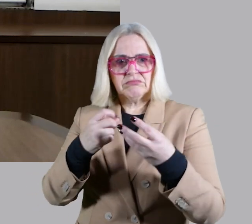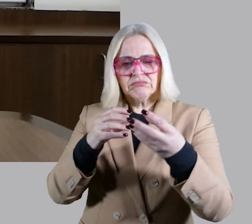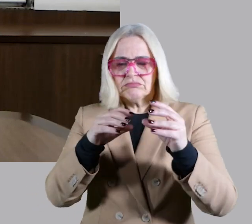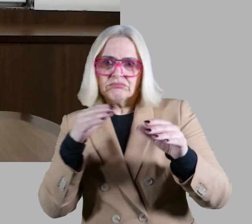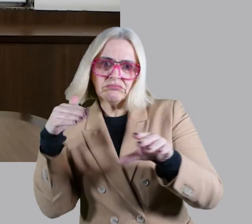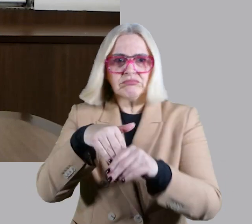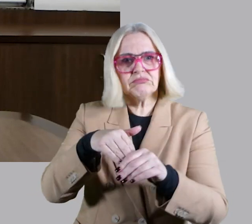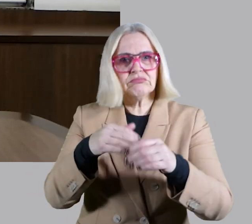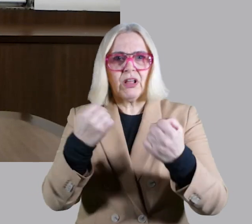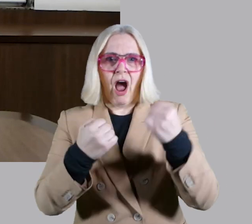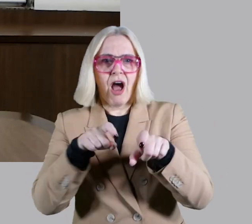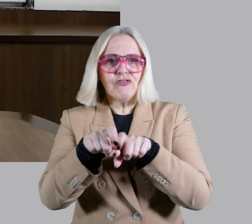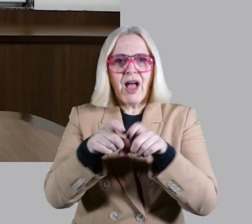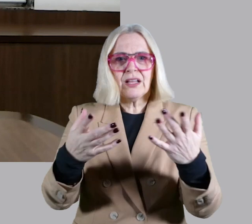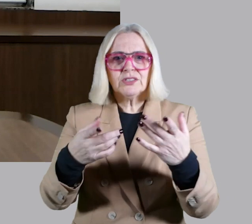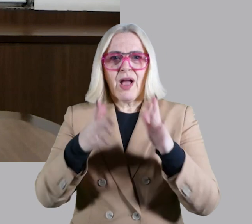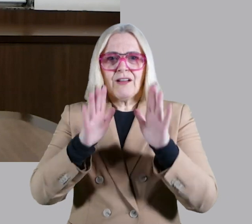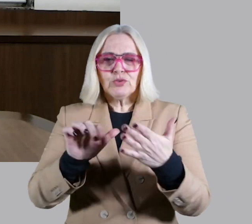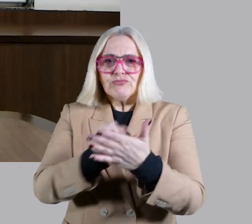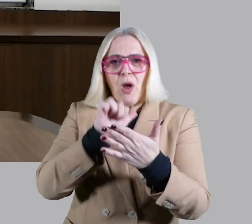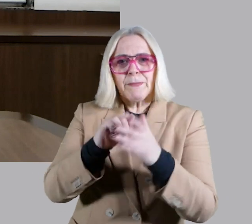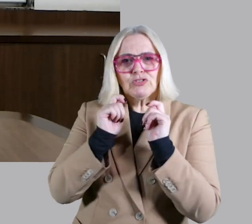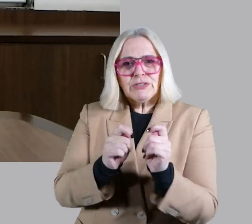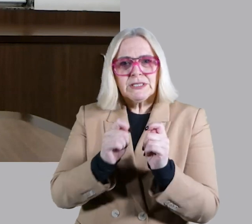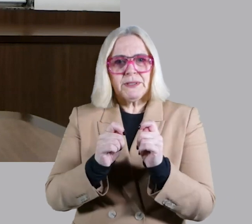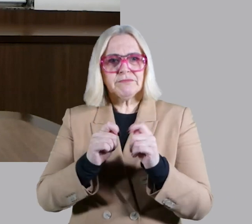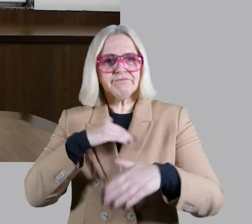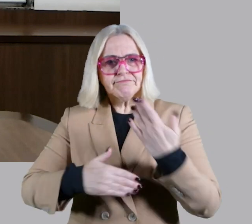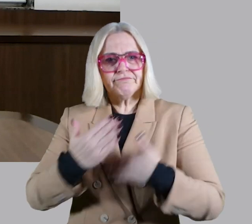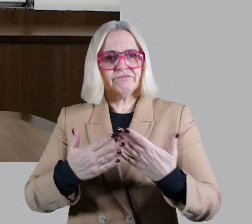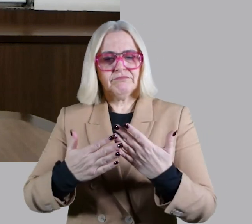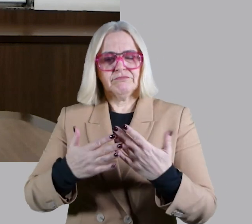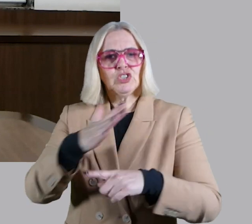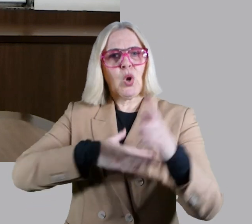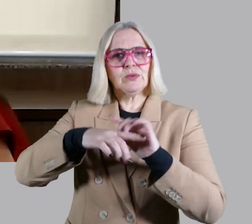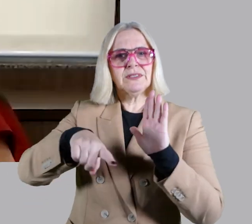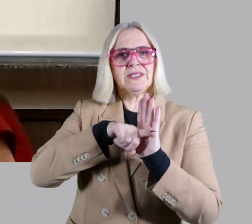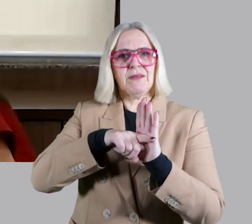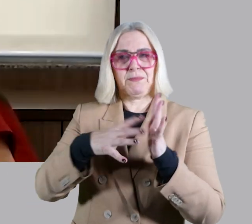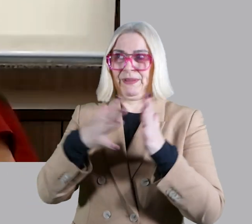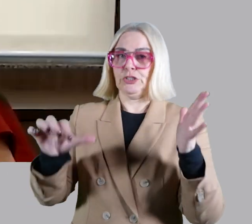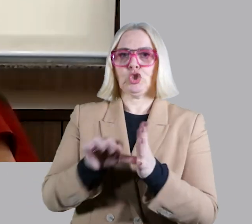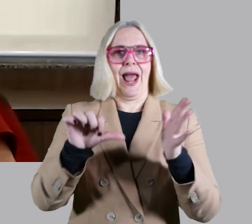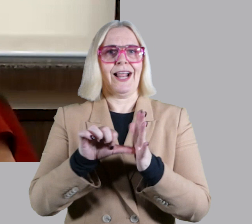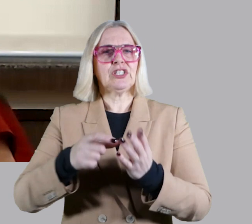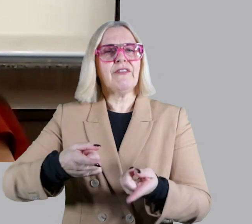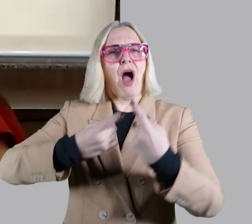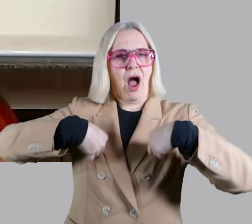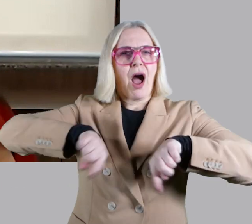Only thing you have to be taking proper treatment and comply. That social stigma is